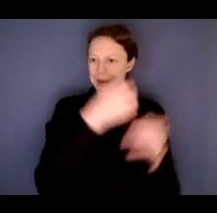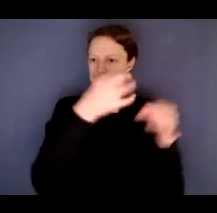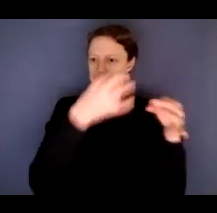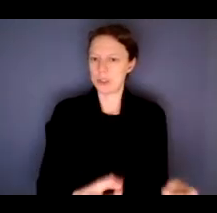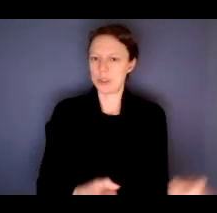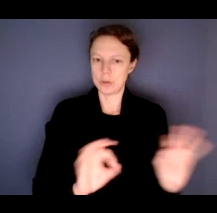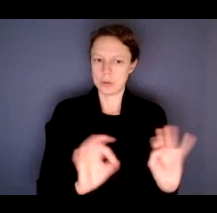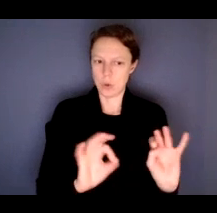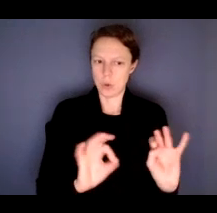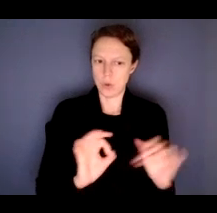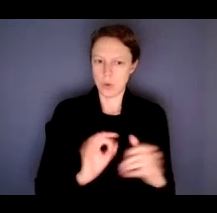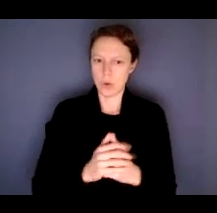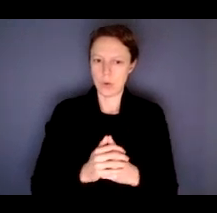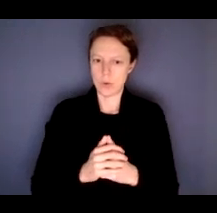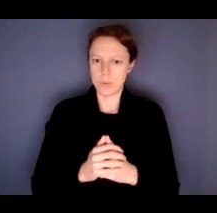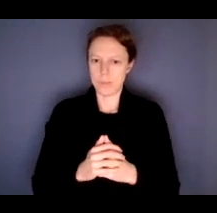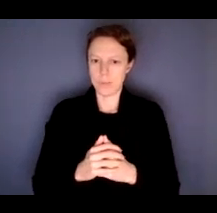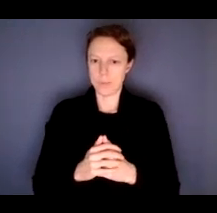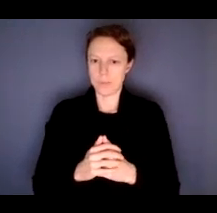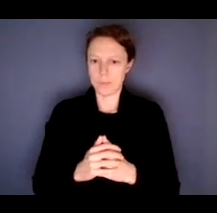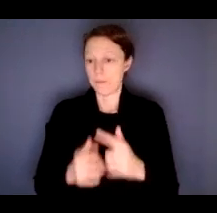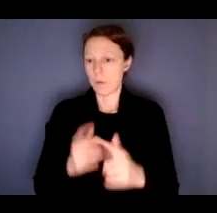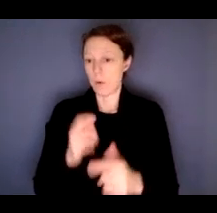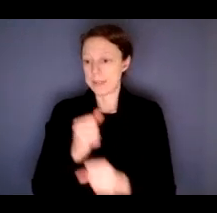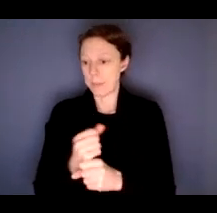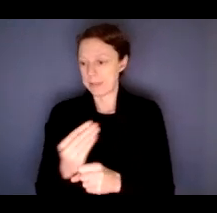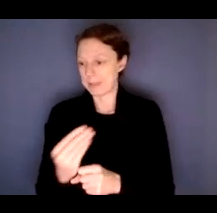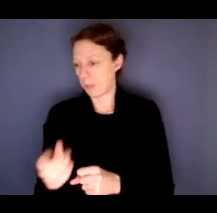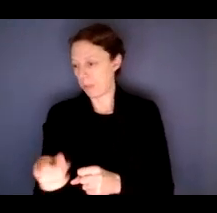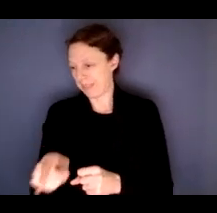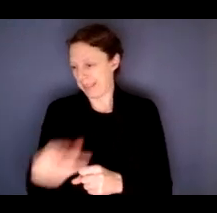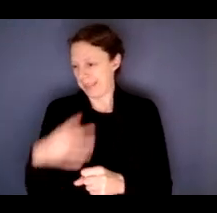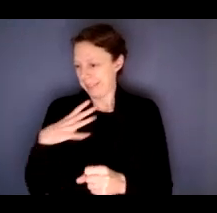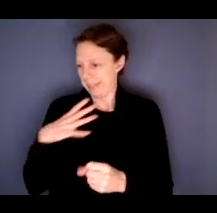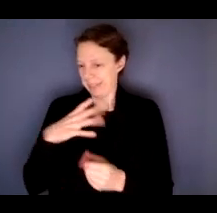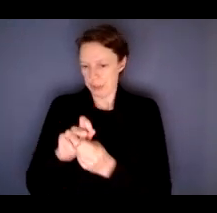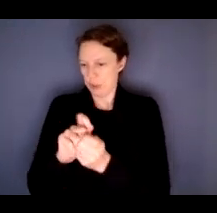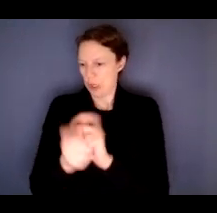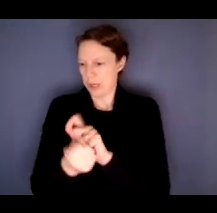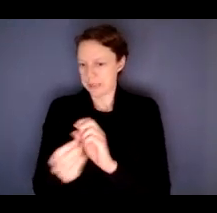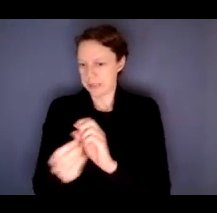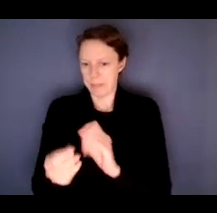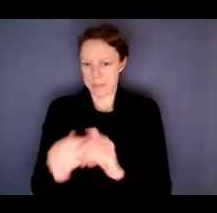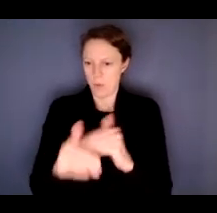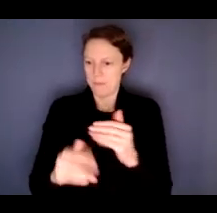someone you're working with needs some changes and family contact or placement or change in the type